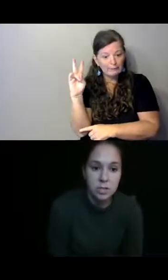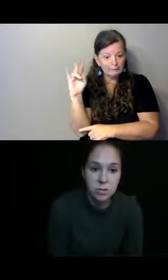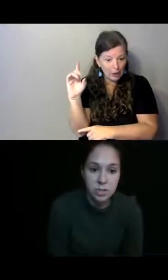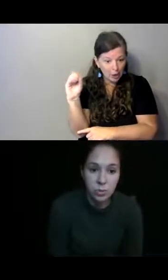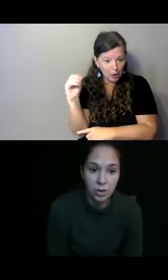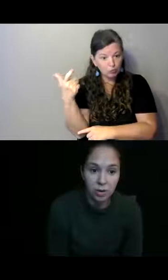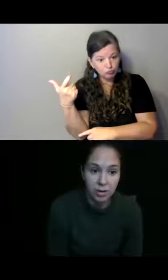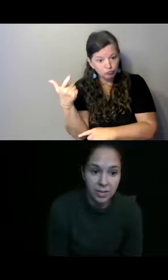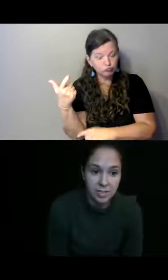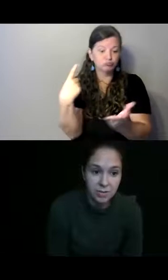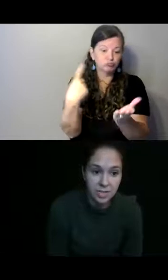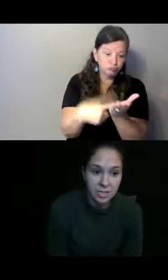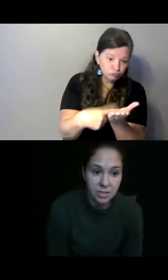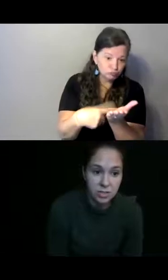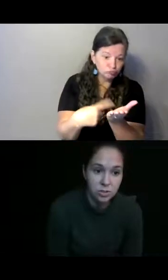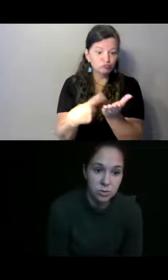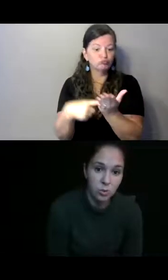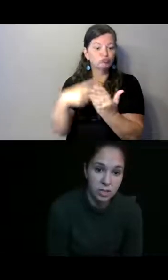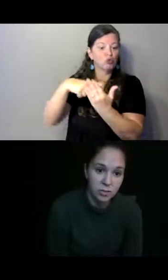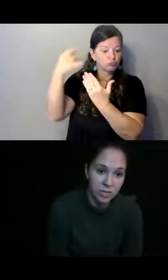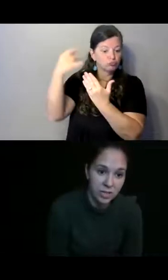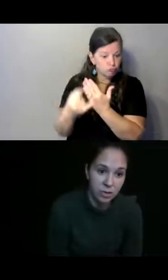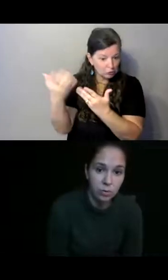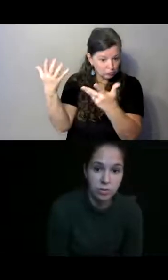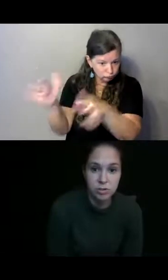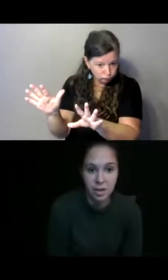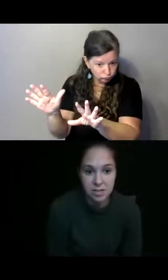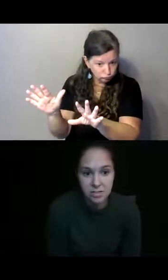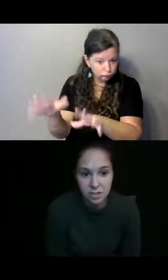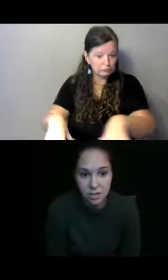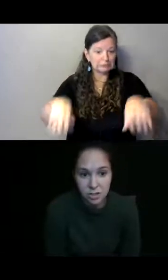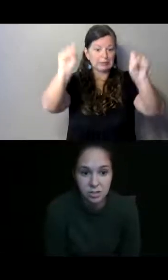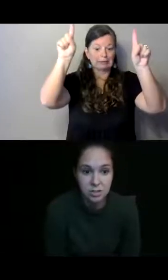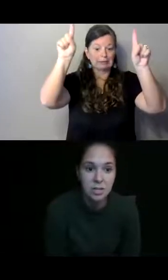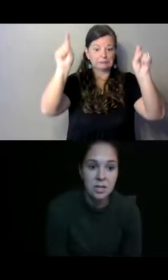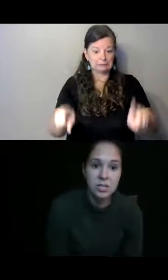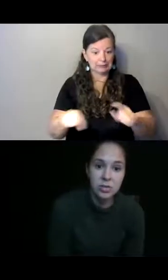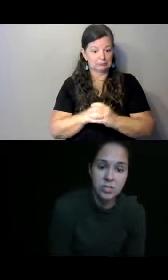Students work on activity. Students watch a video there's class discussion students,